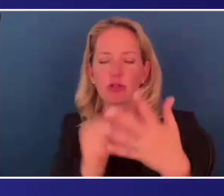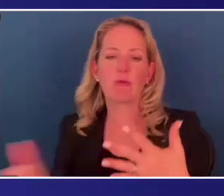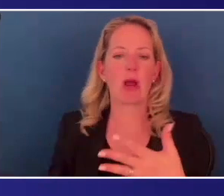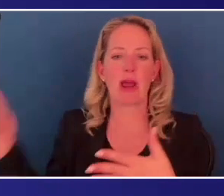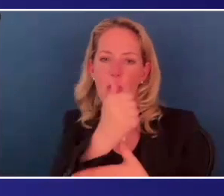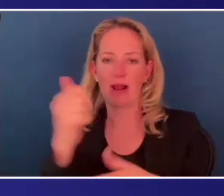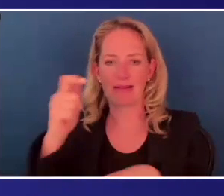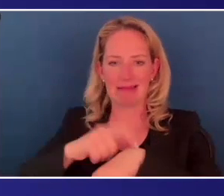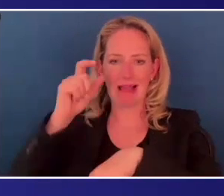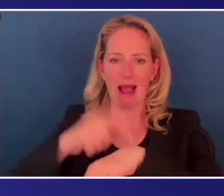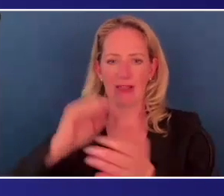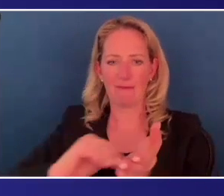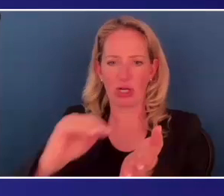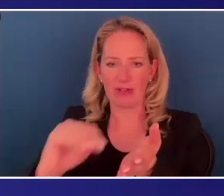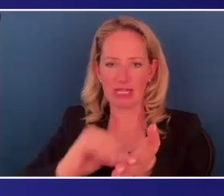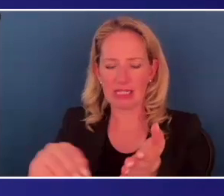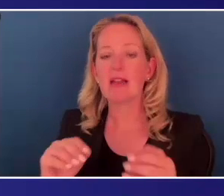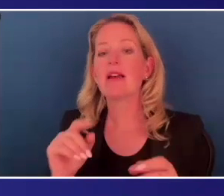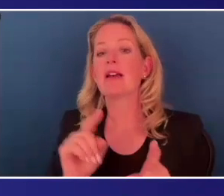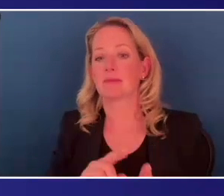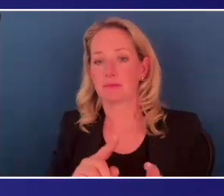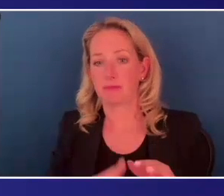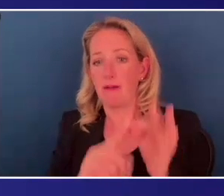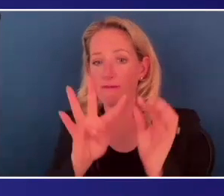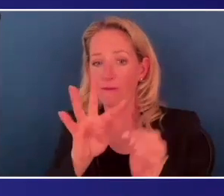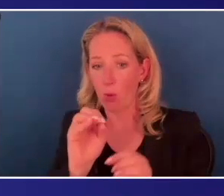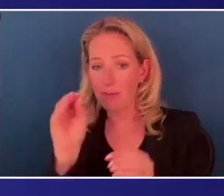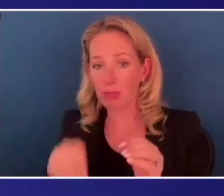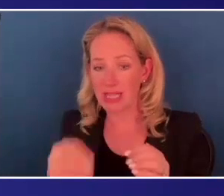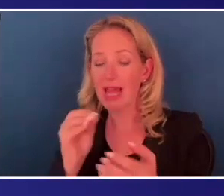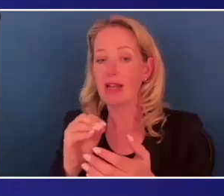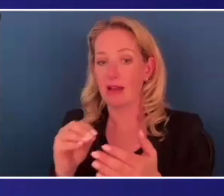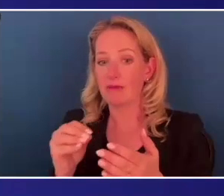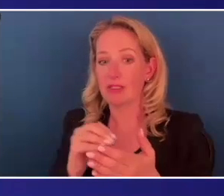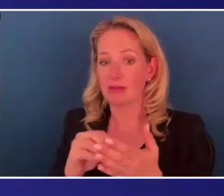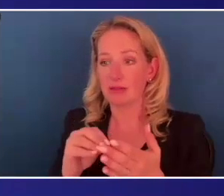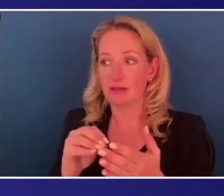I shocking 40% of Latinos. Soon, low bars have already defaulted. This is not their fault.